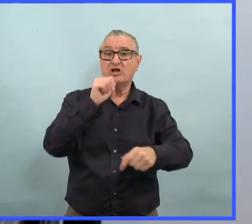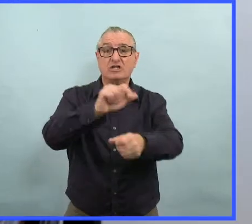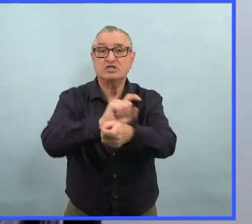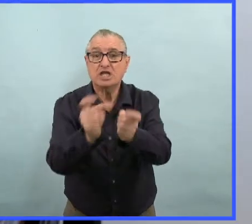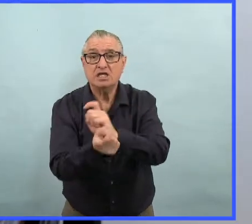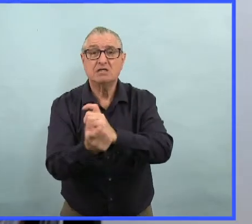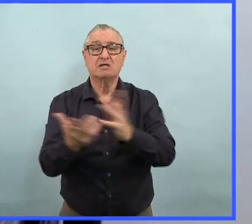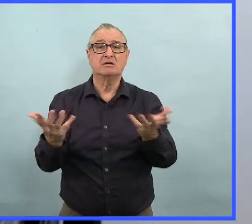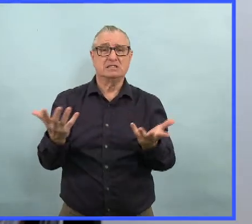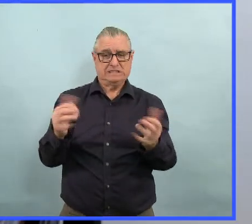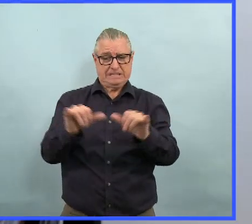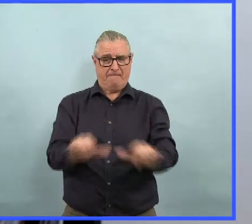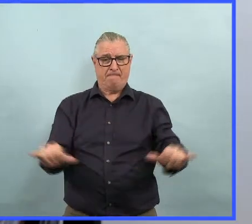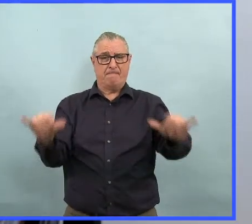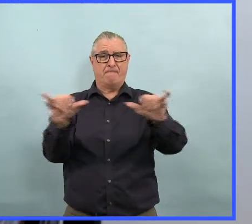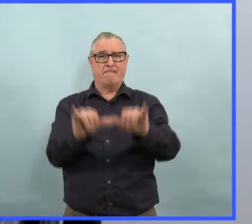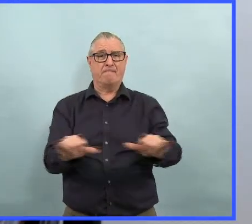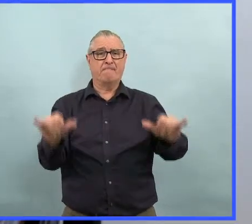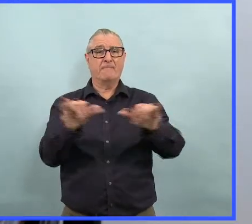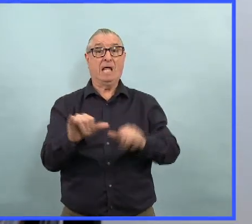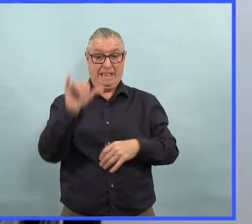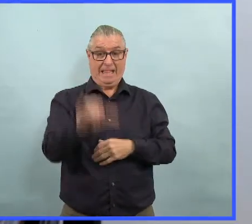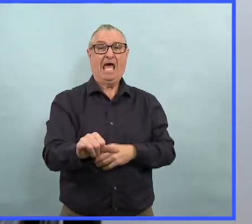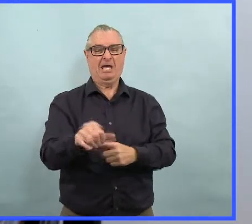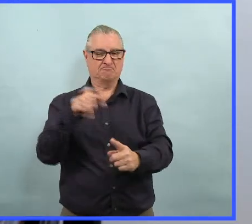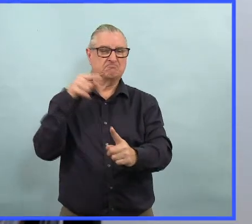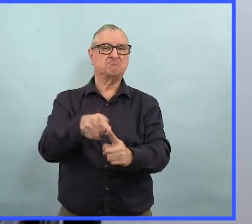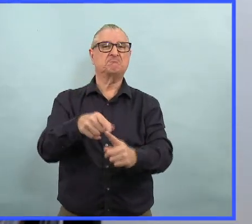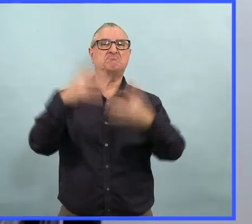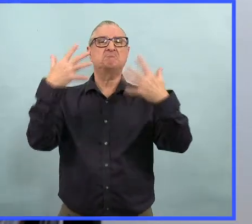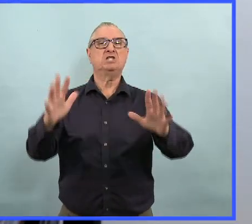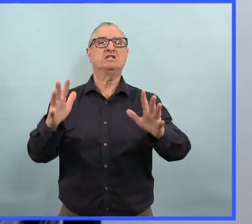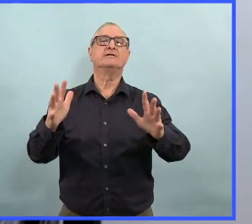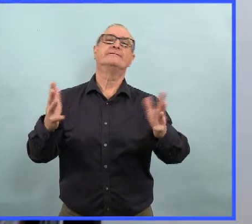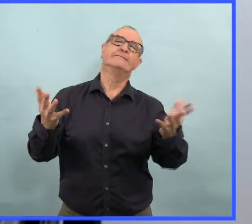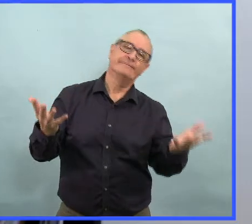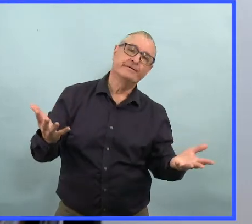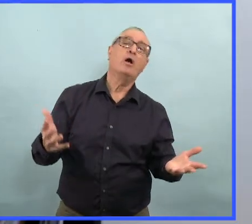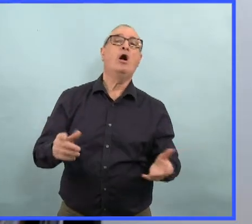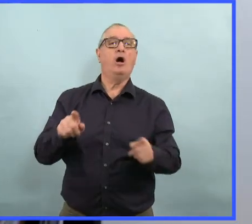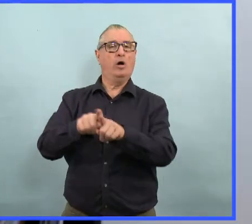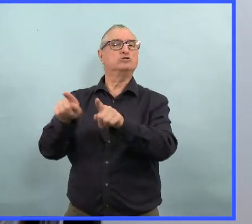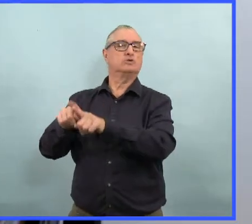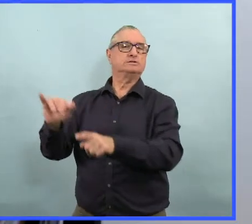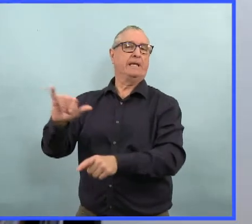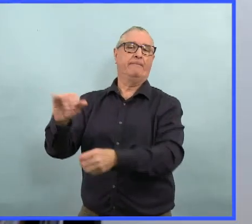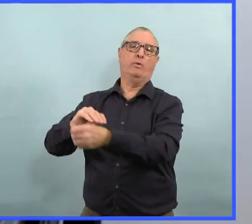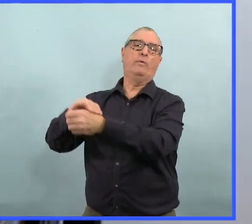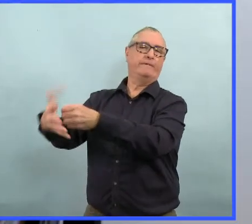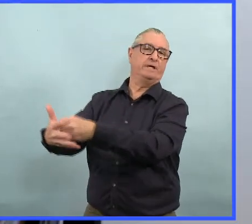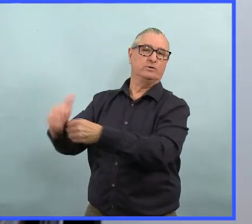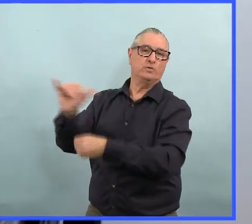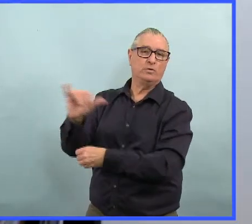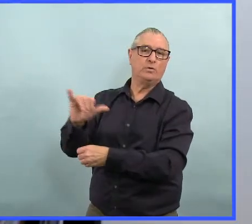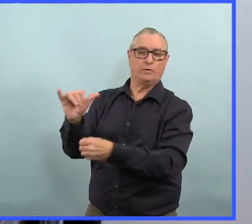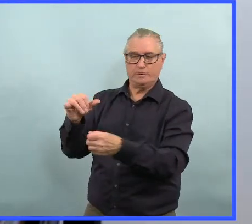is ongoing when it comes to cobit as well but i don't believe that there's any manufacturers that